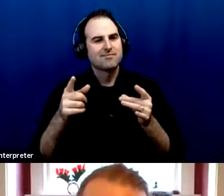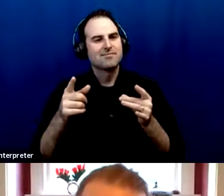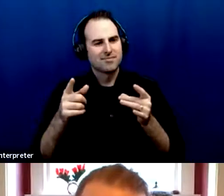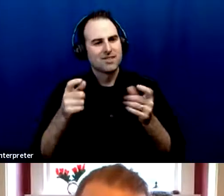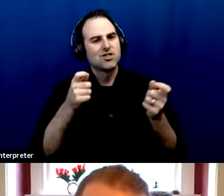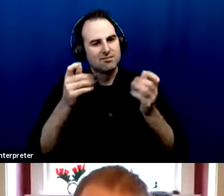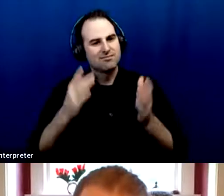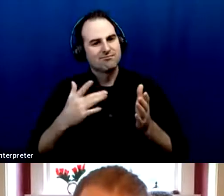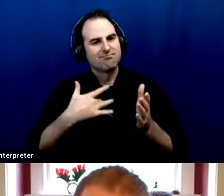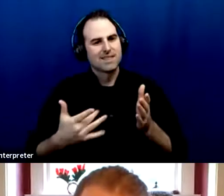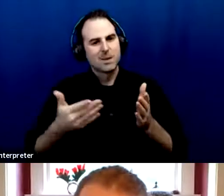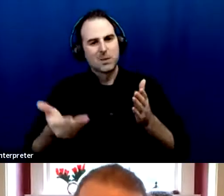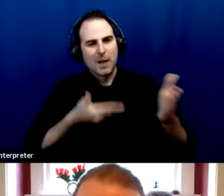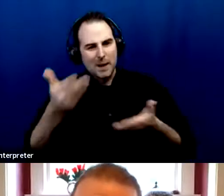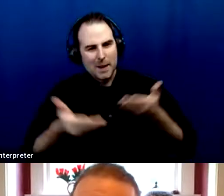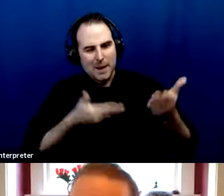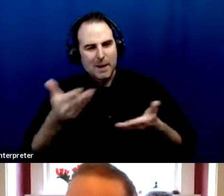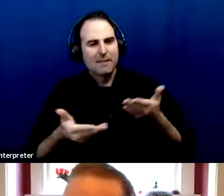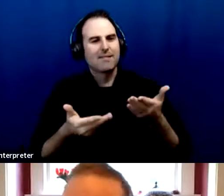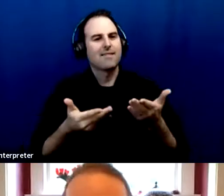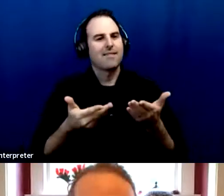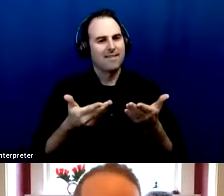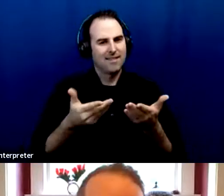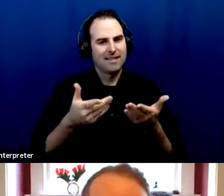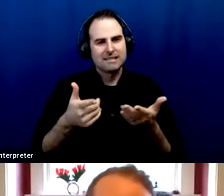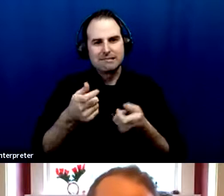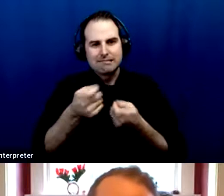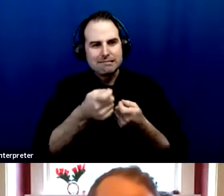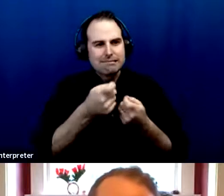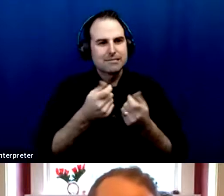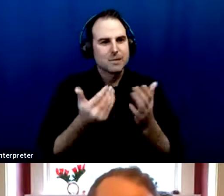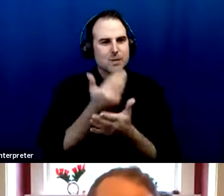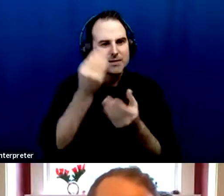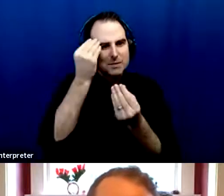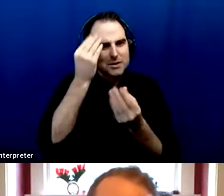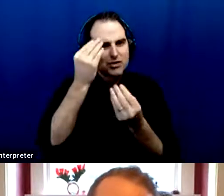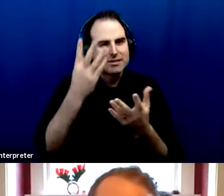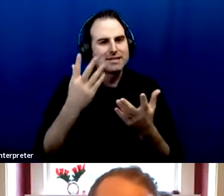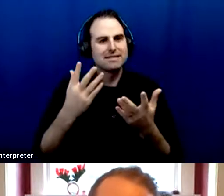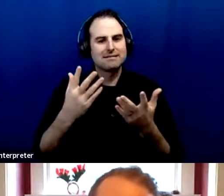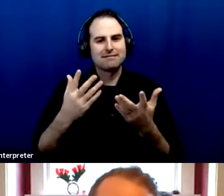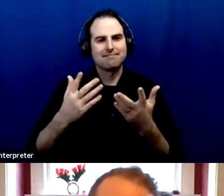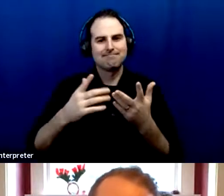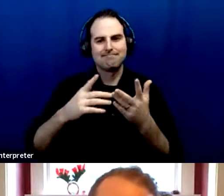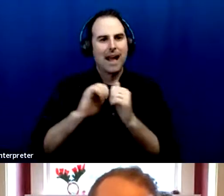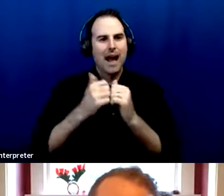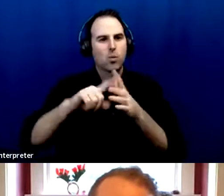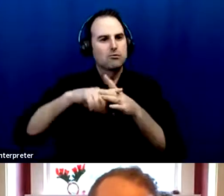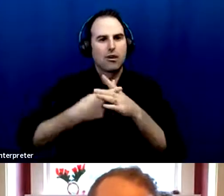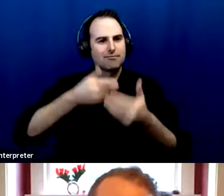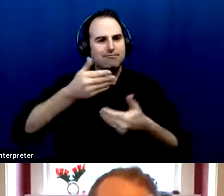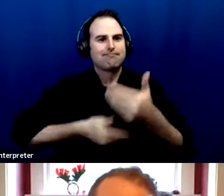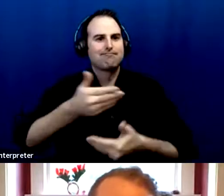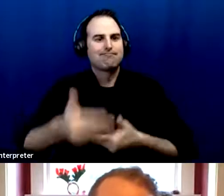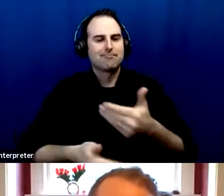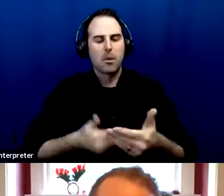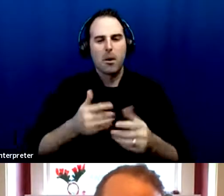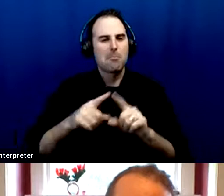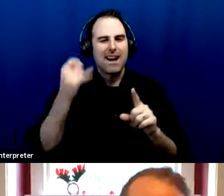new information and getting the steps on how to even get started. But if we won't have access to it, then it kind of limits